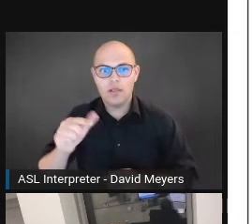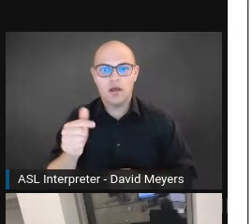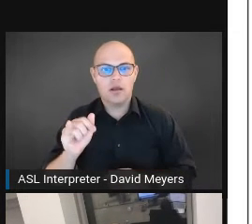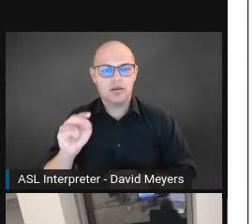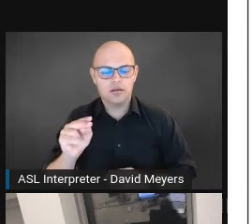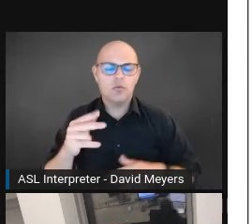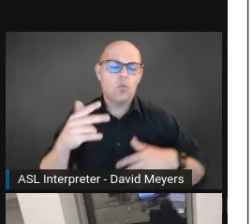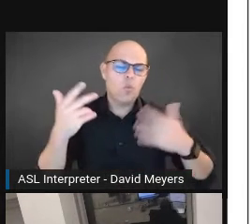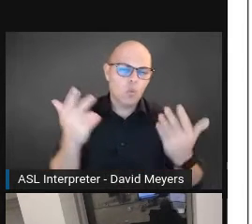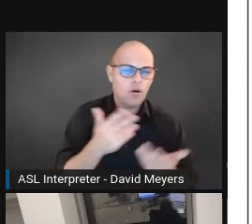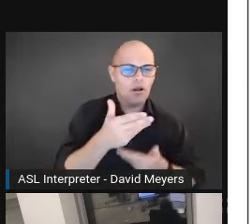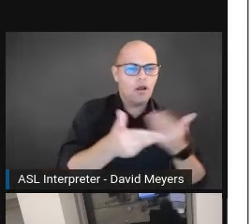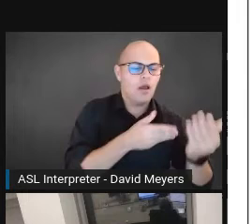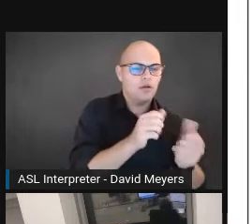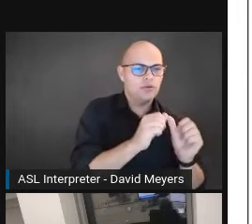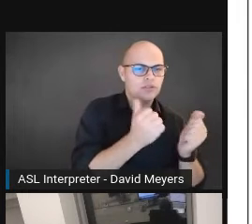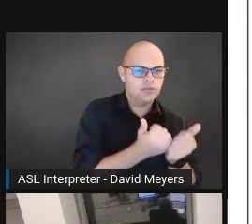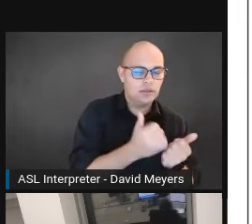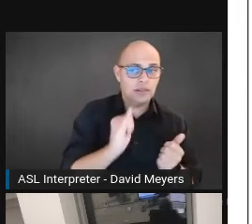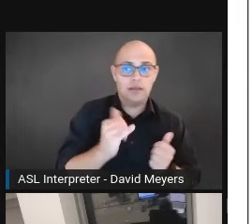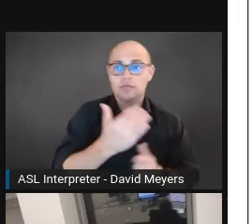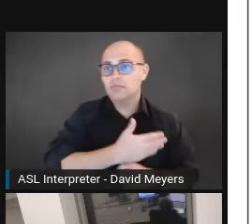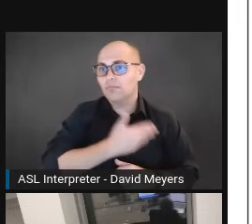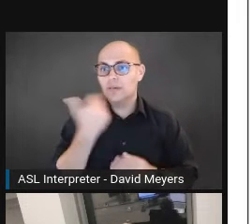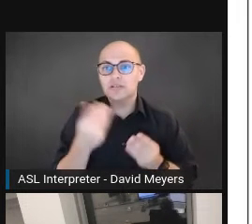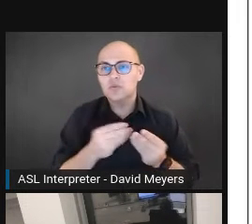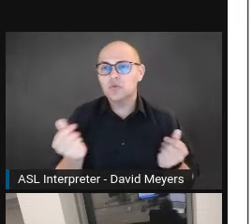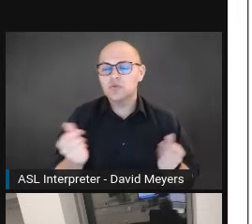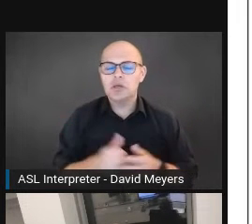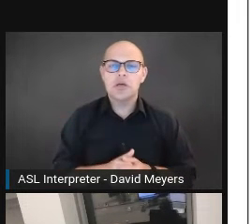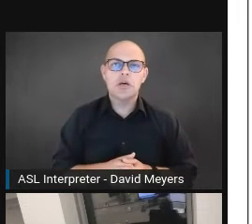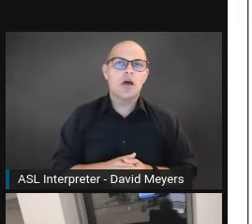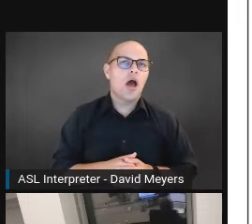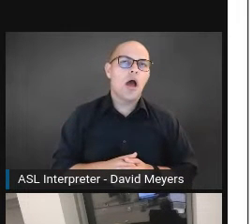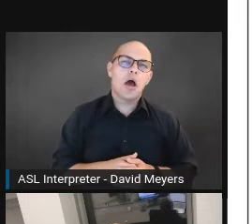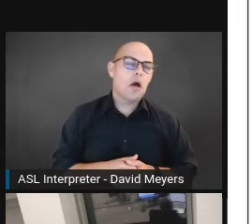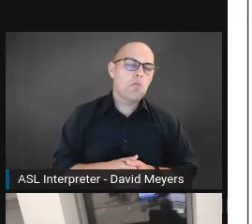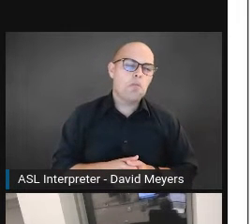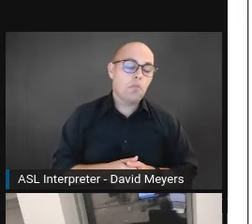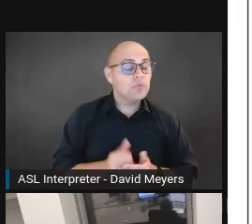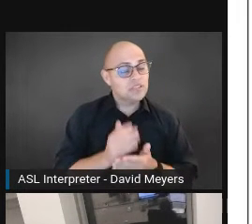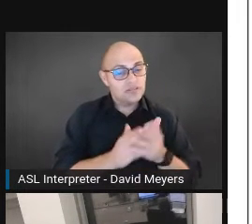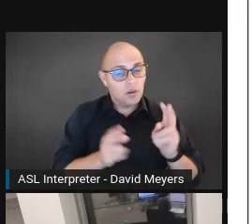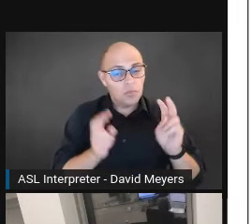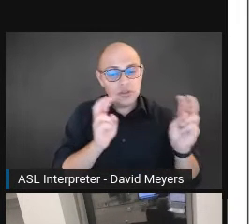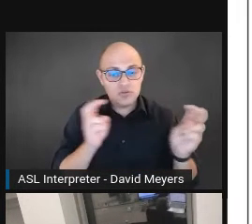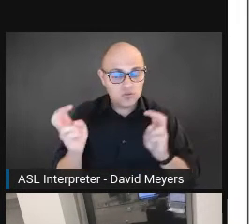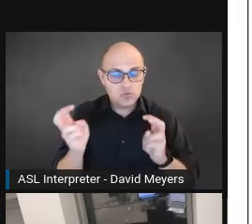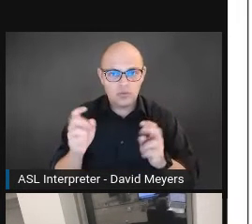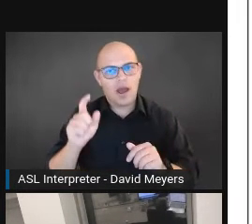is not the ultimate solution. There are some issues that obviously cannot be resolved without web development expertise